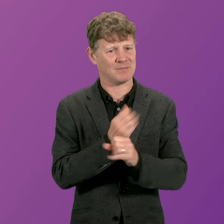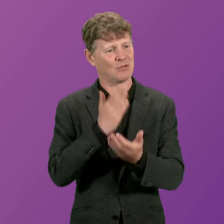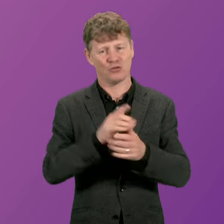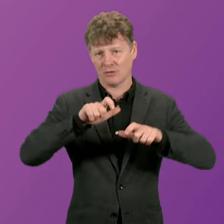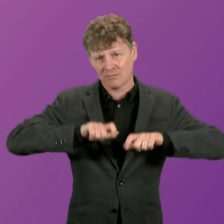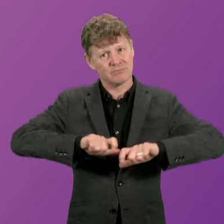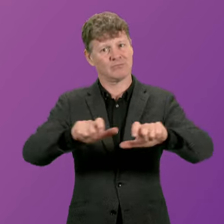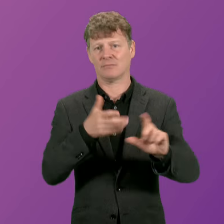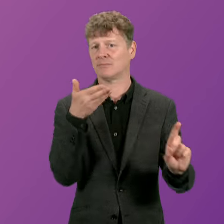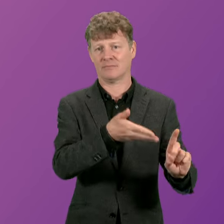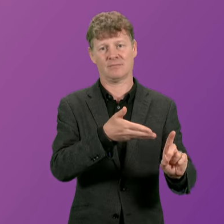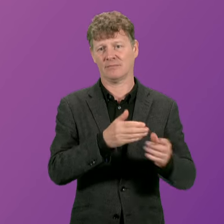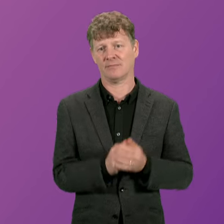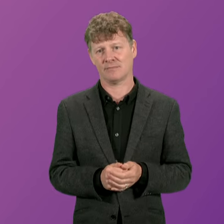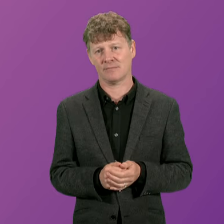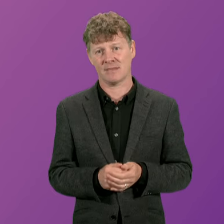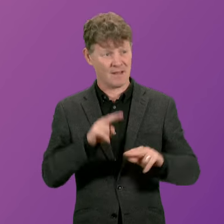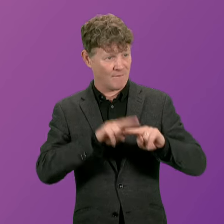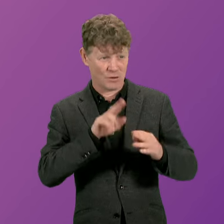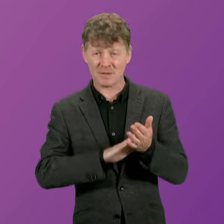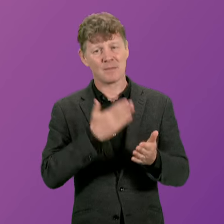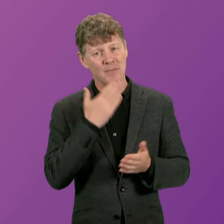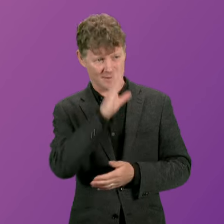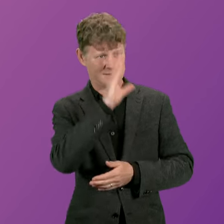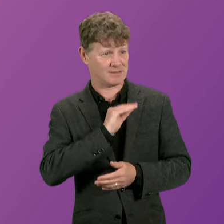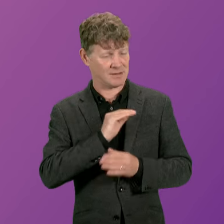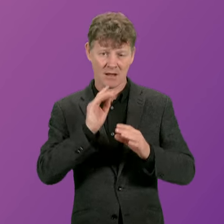site. Will the First Minister provide an update on the Scottish Government’s